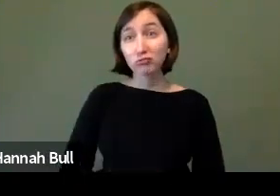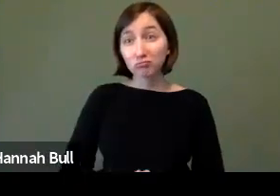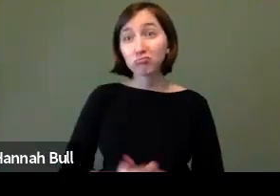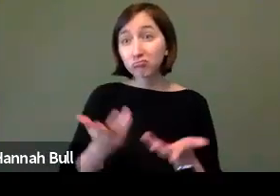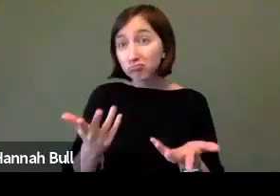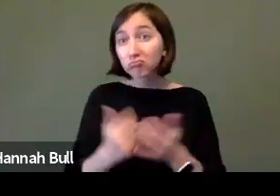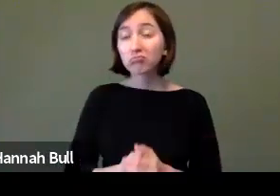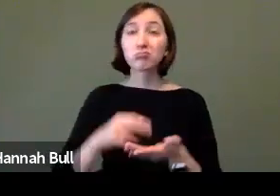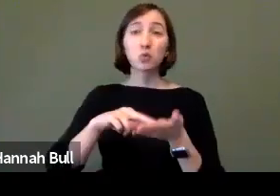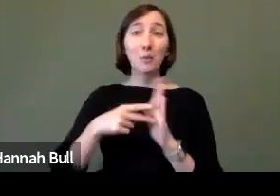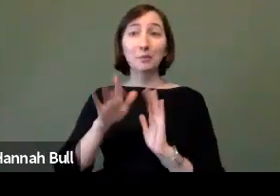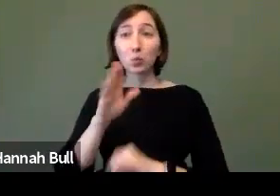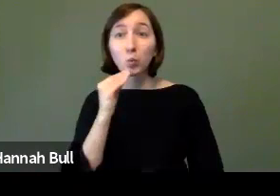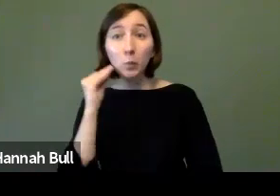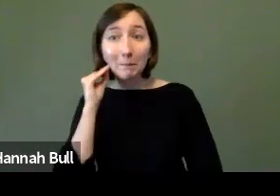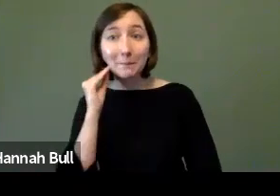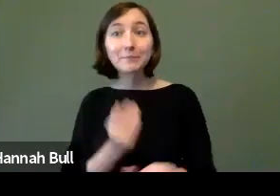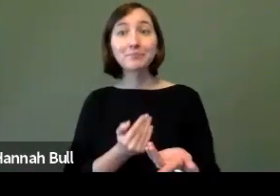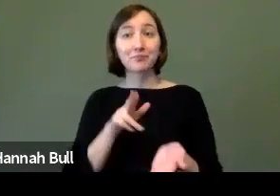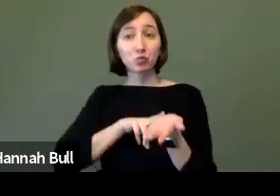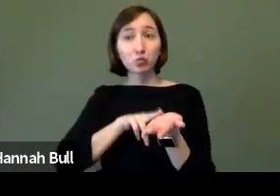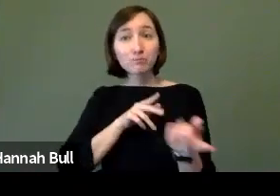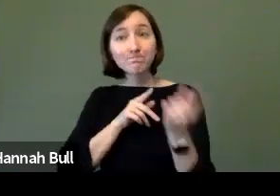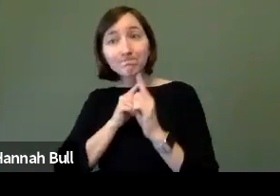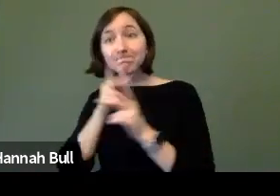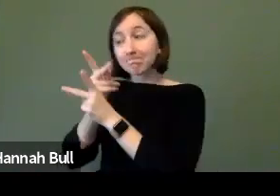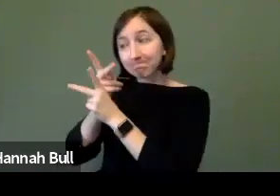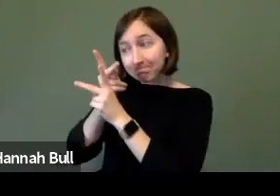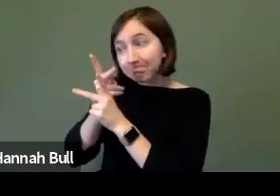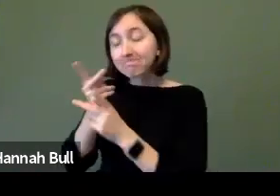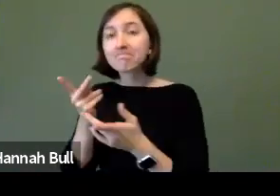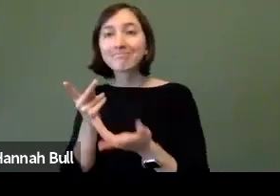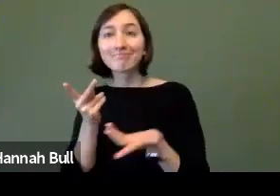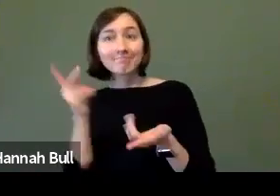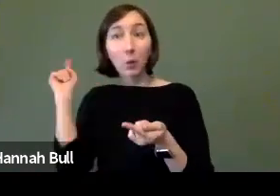That can be in your home setting or a hospital